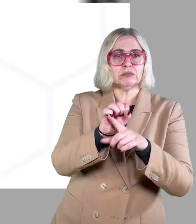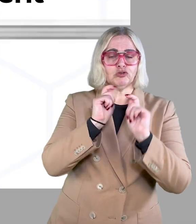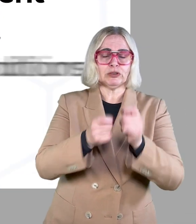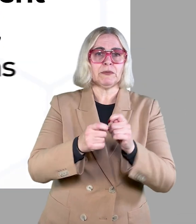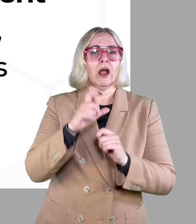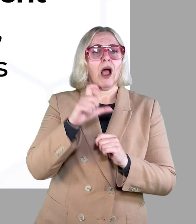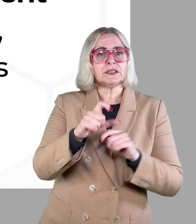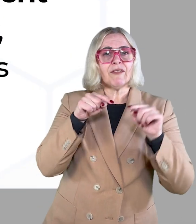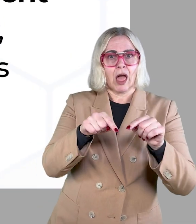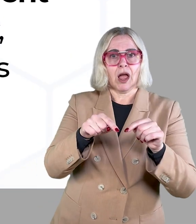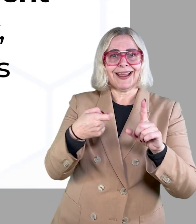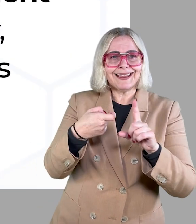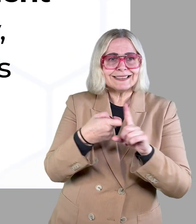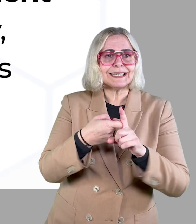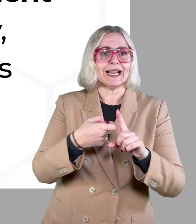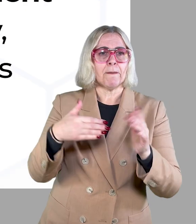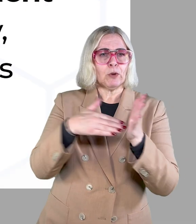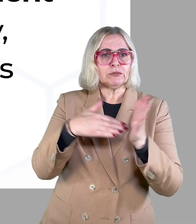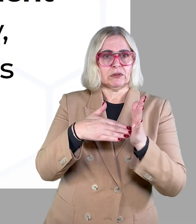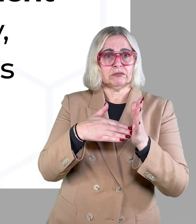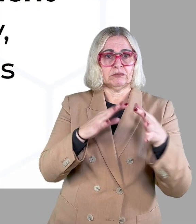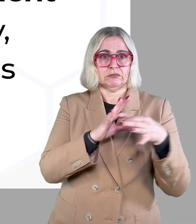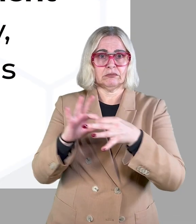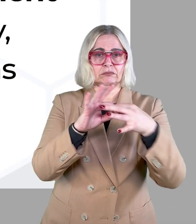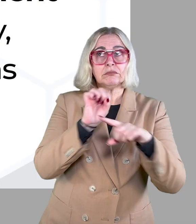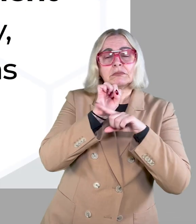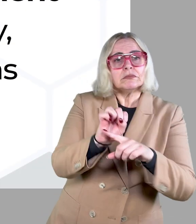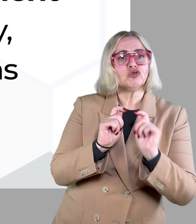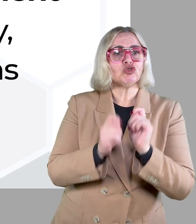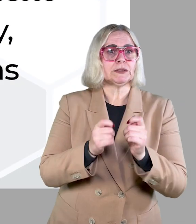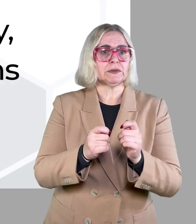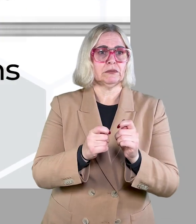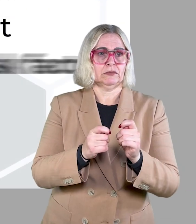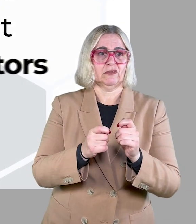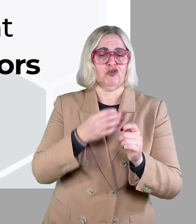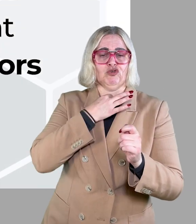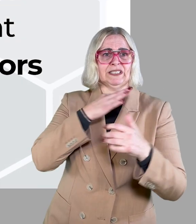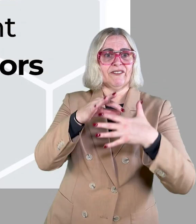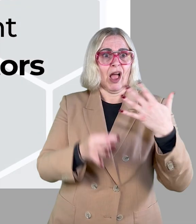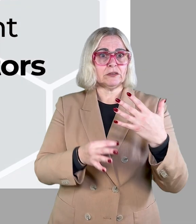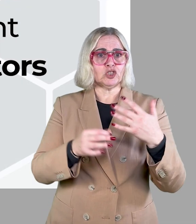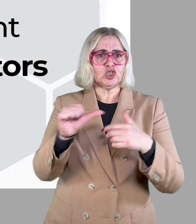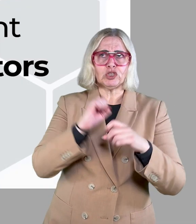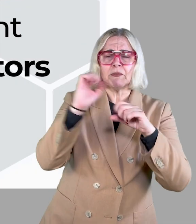As such, early detection and treatment of cardiovascular, kidney, and metabolic conditions combined with systematic prevention